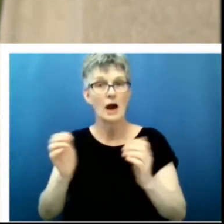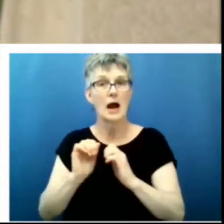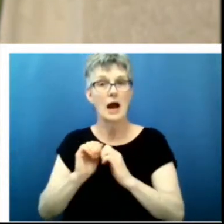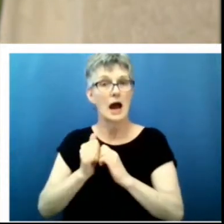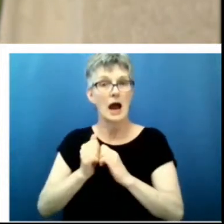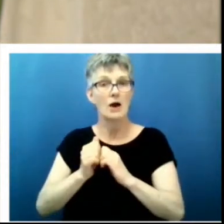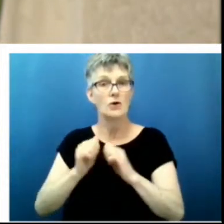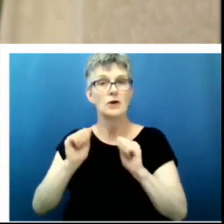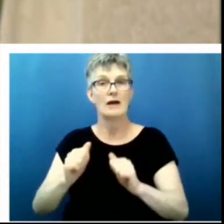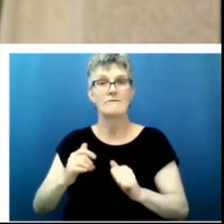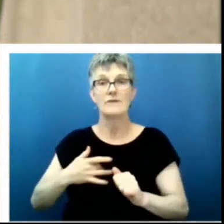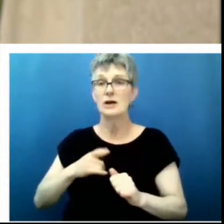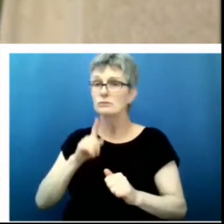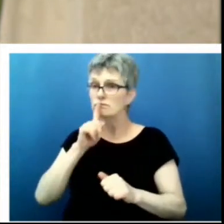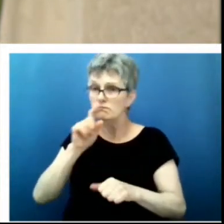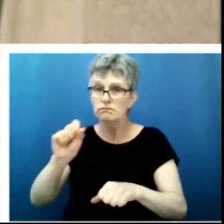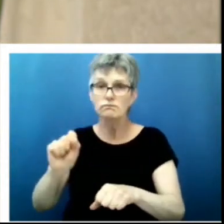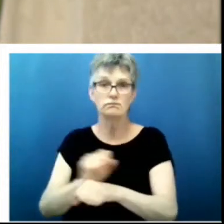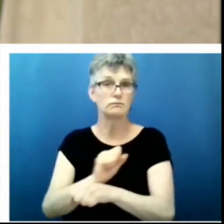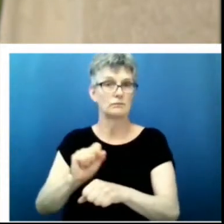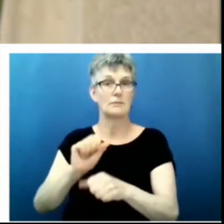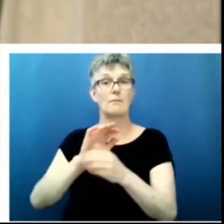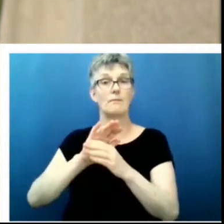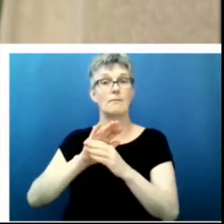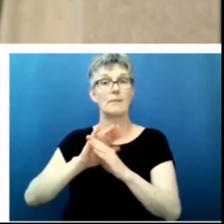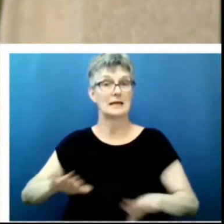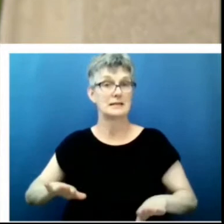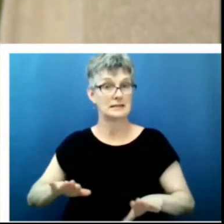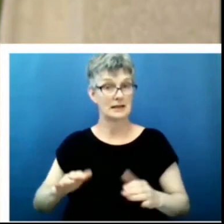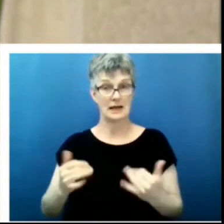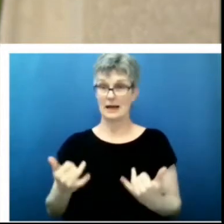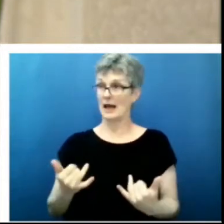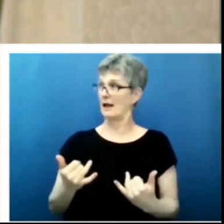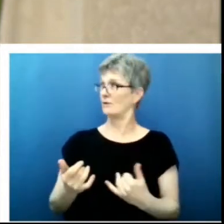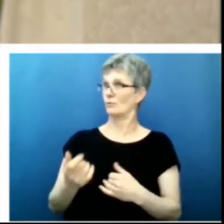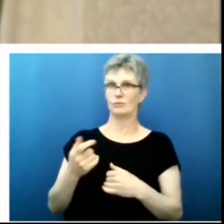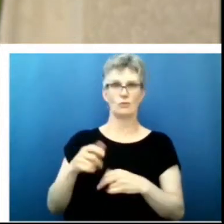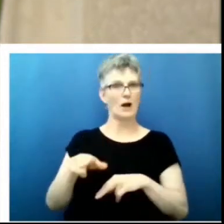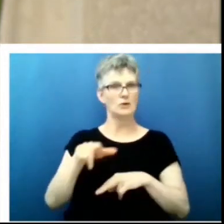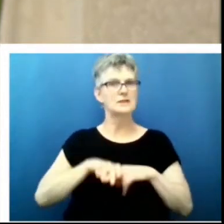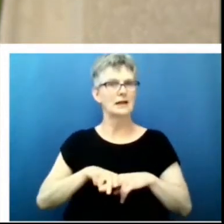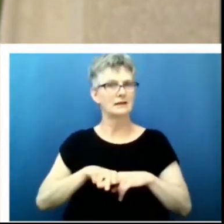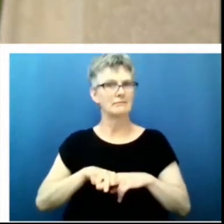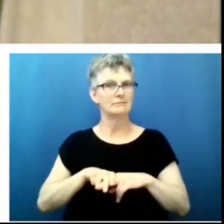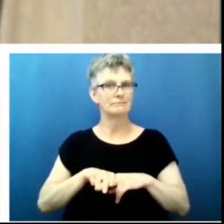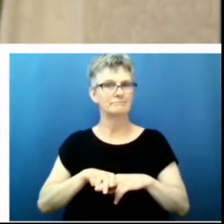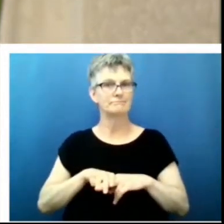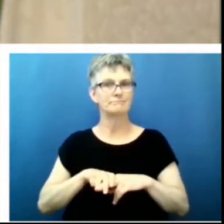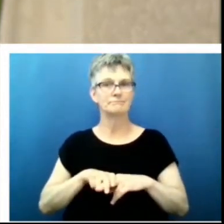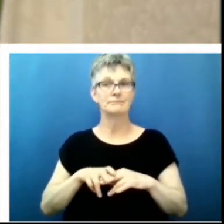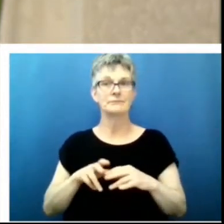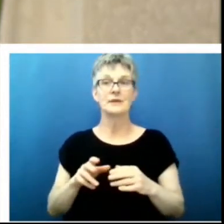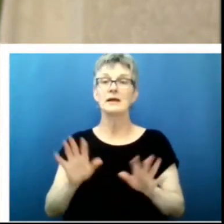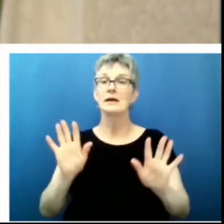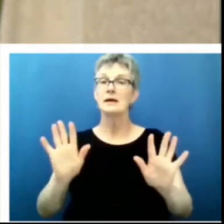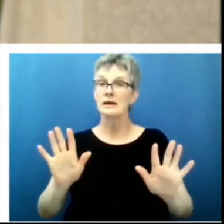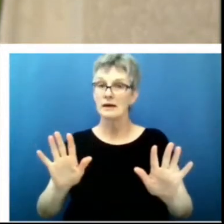right there in your chair. Before we do that, first you have to accept the chaos.